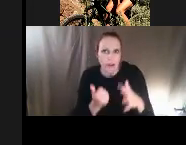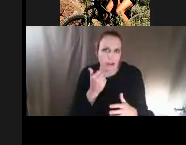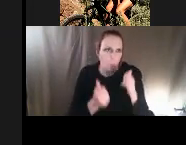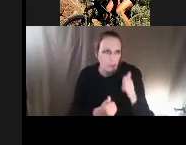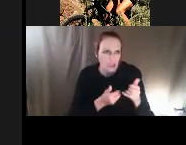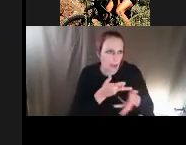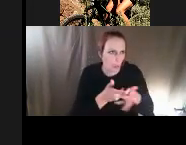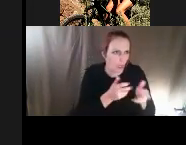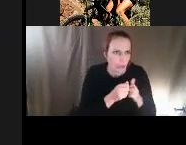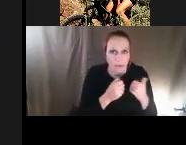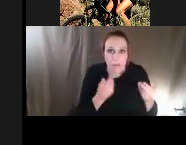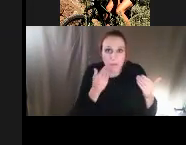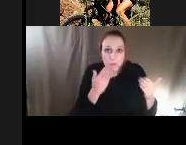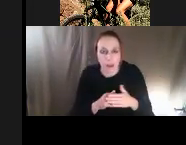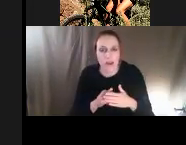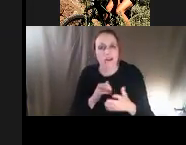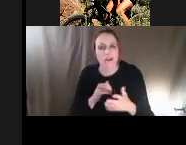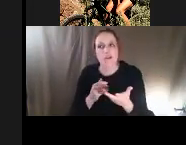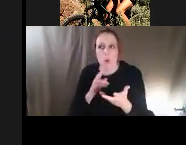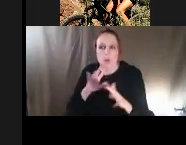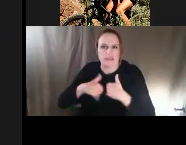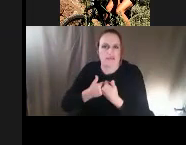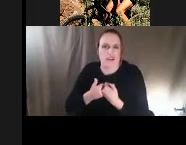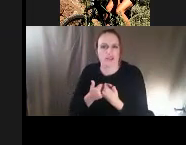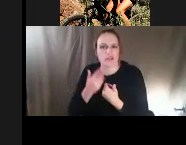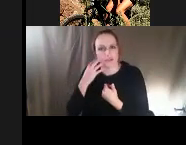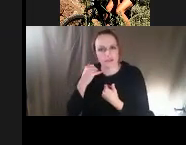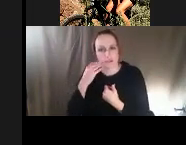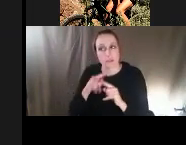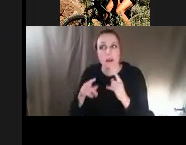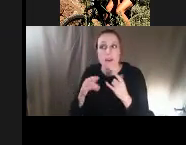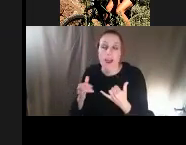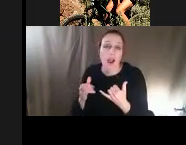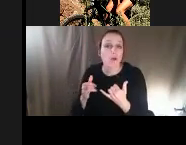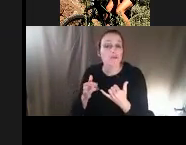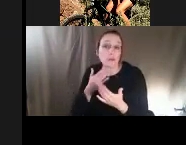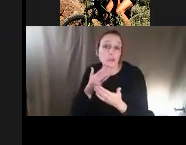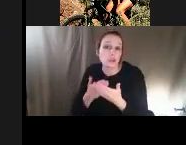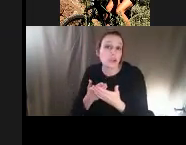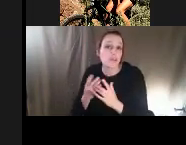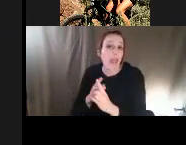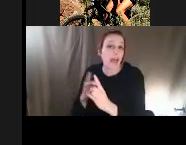all of this. And I think they're on a good path that they want to be on right now.